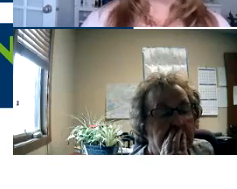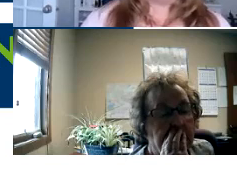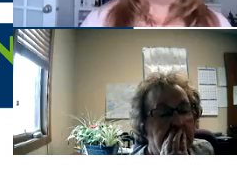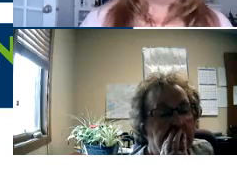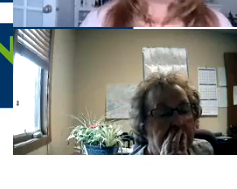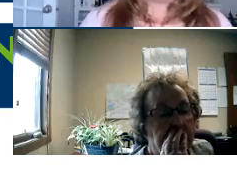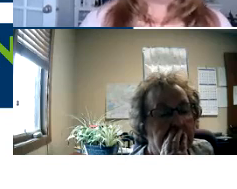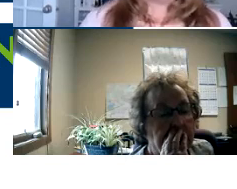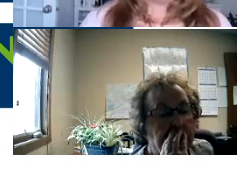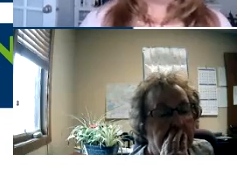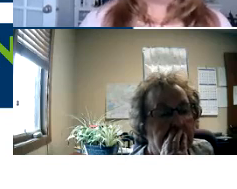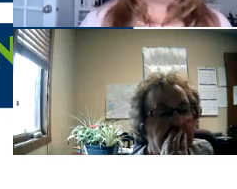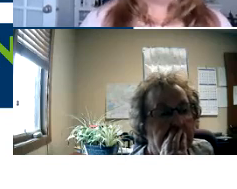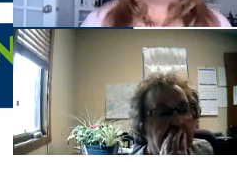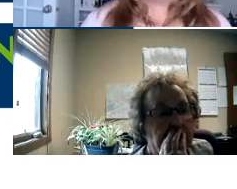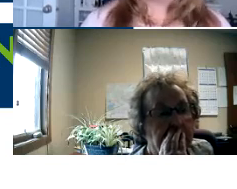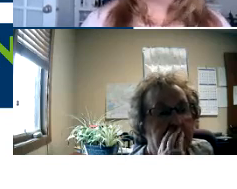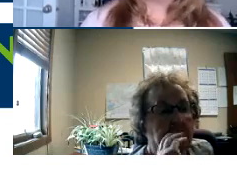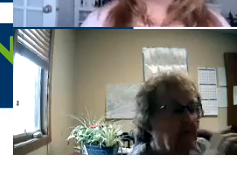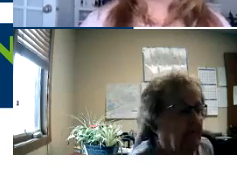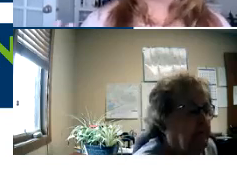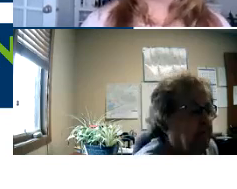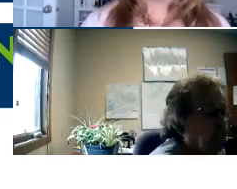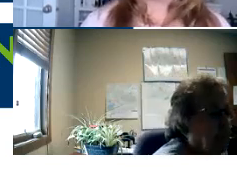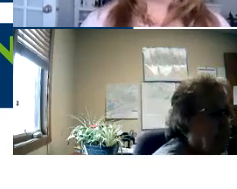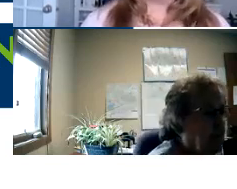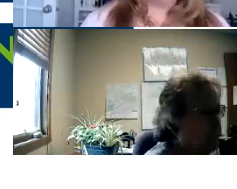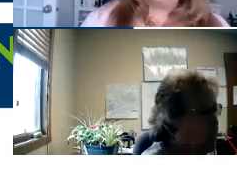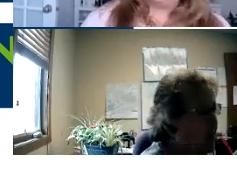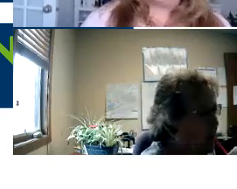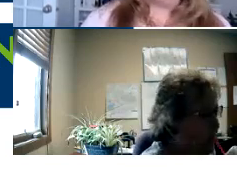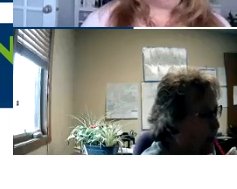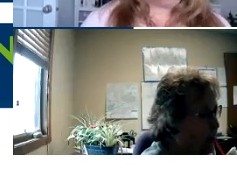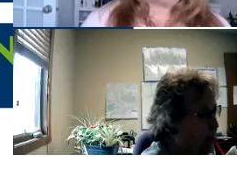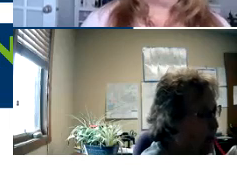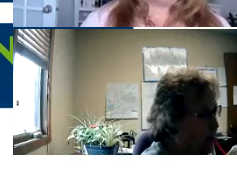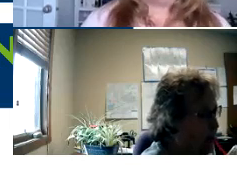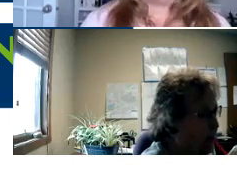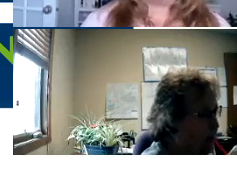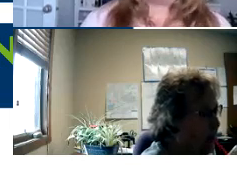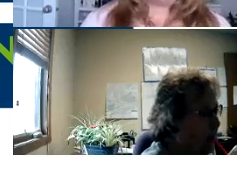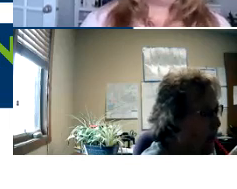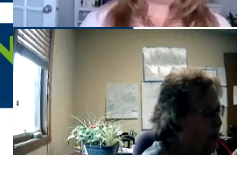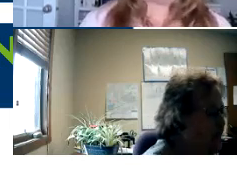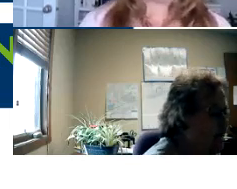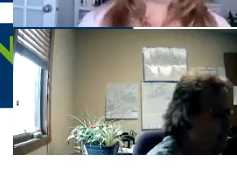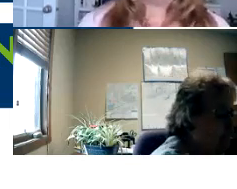they are looking for their quality that the services are being coordinated in the. You know great way and now delivering